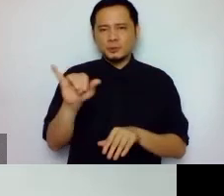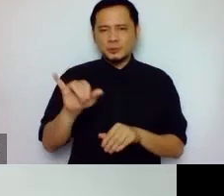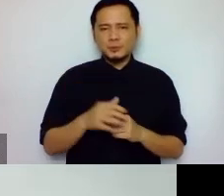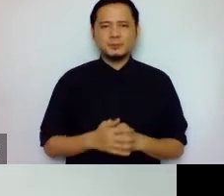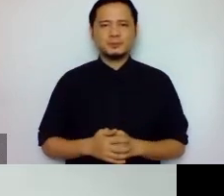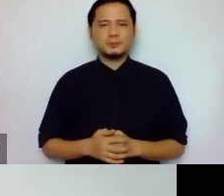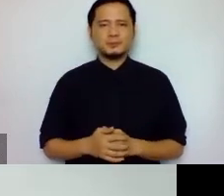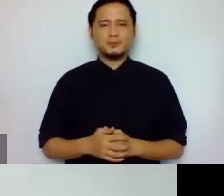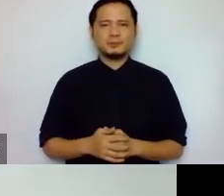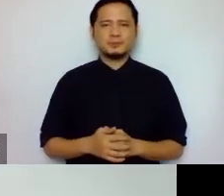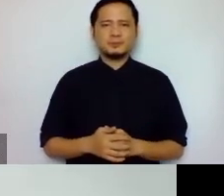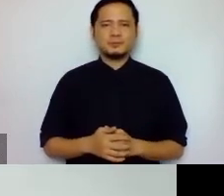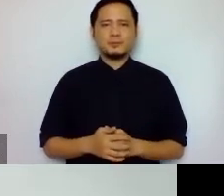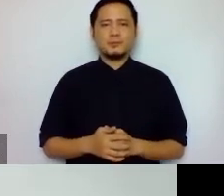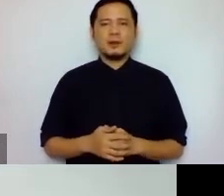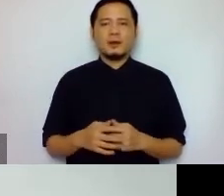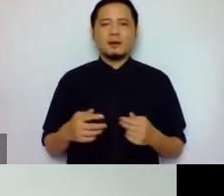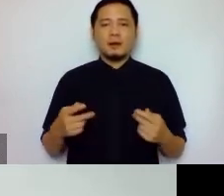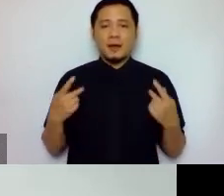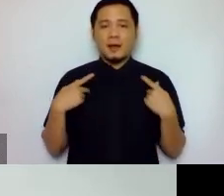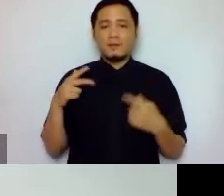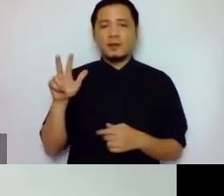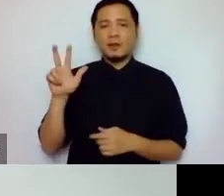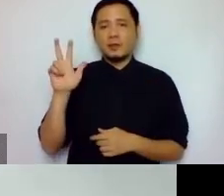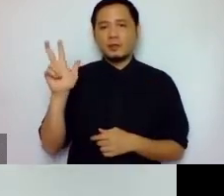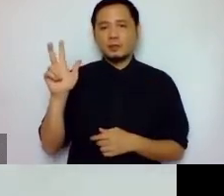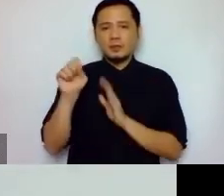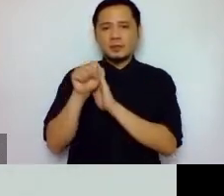We also have a 30-seconder and this is really for broadcast TV.